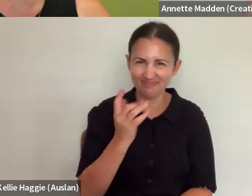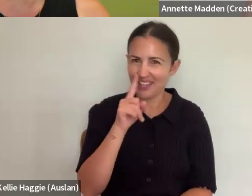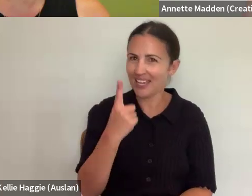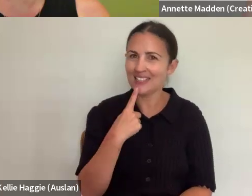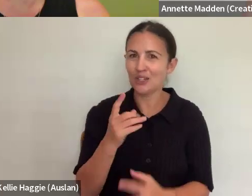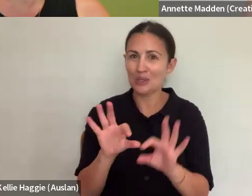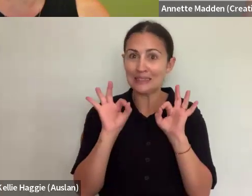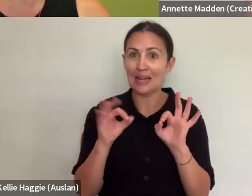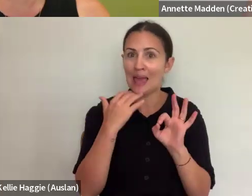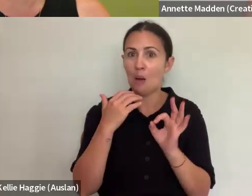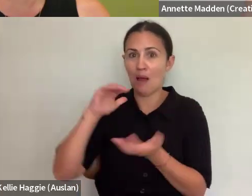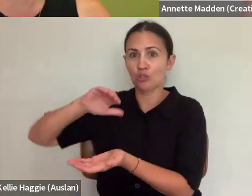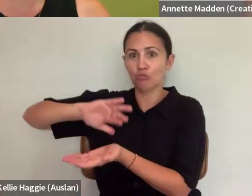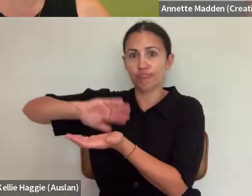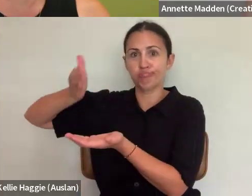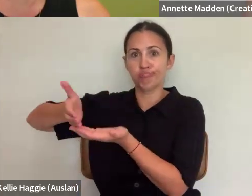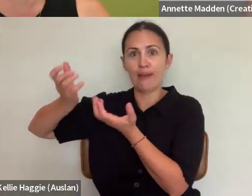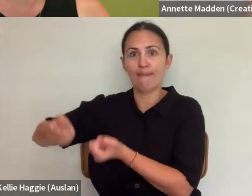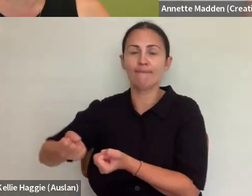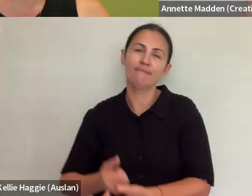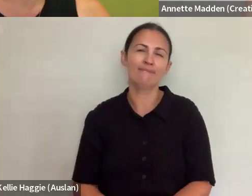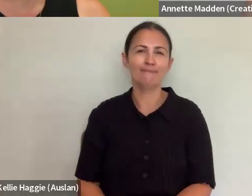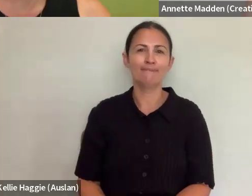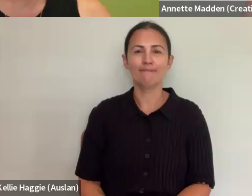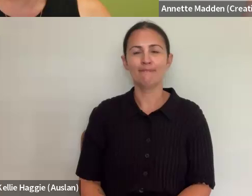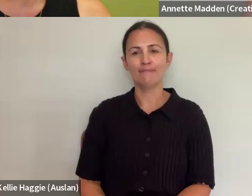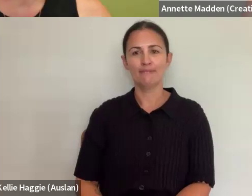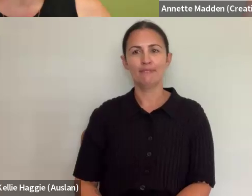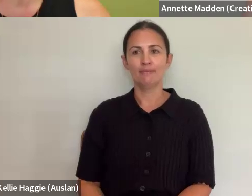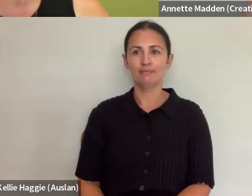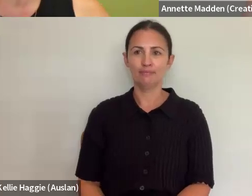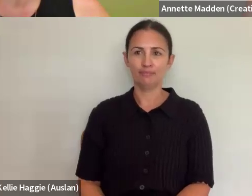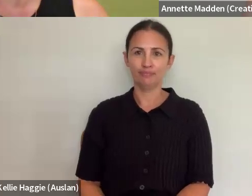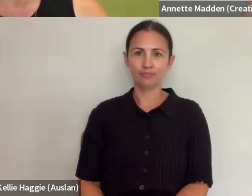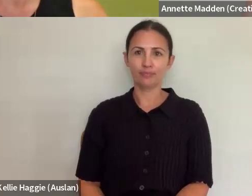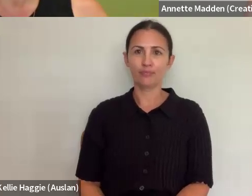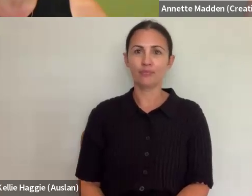you to apply for what you need within the budget that is available for this program. Sorry